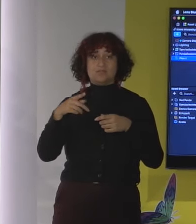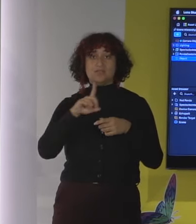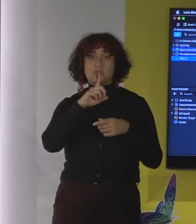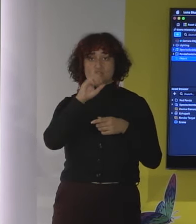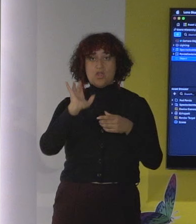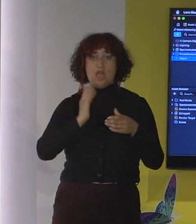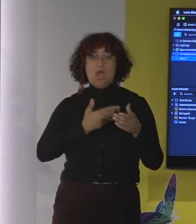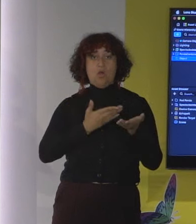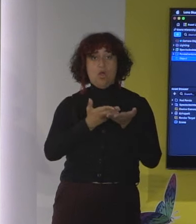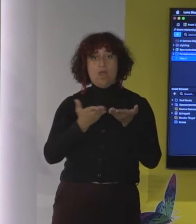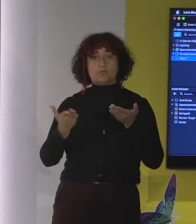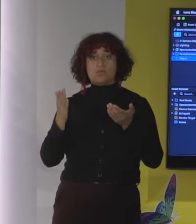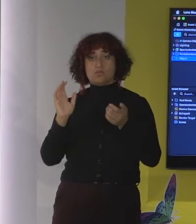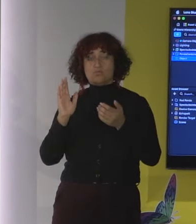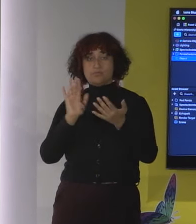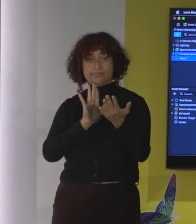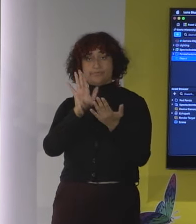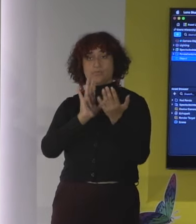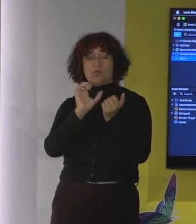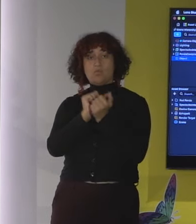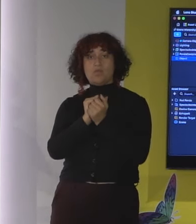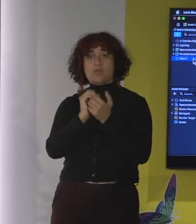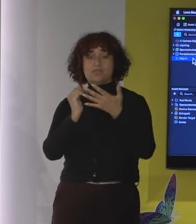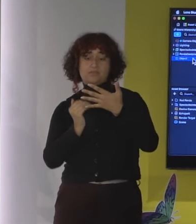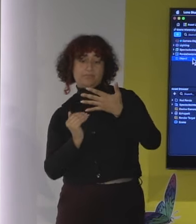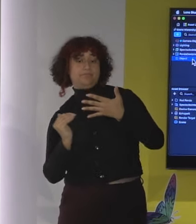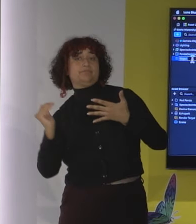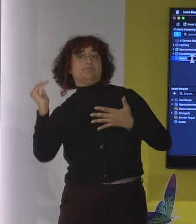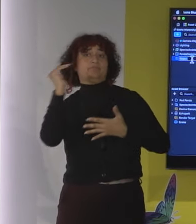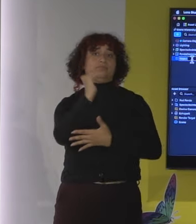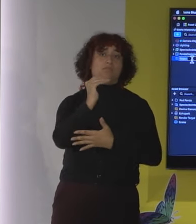that we're interfacing with is up above it. So, I'll call this manager.